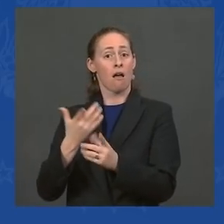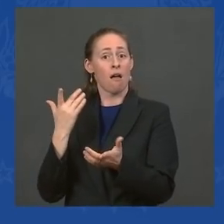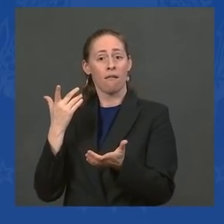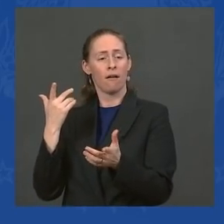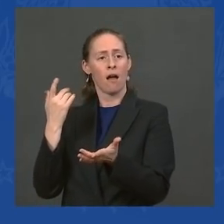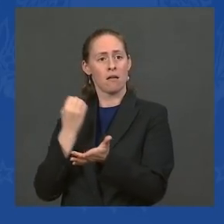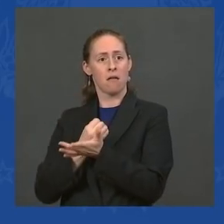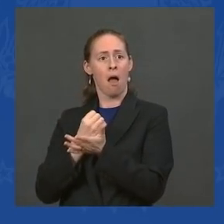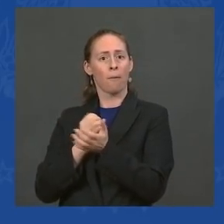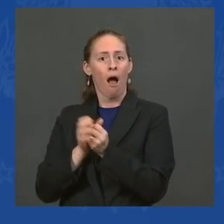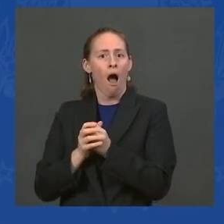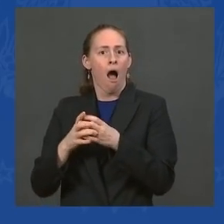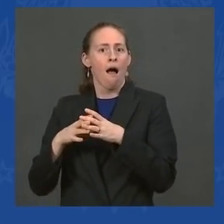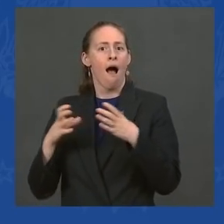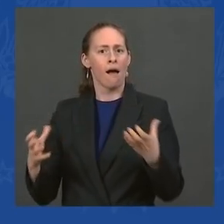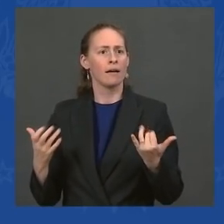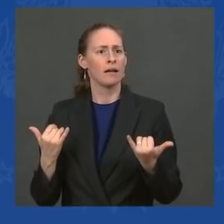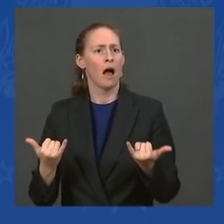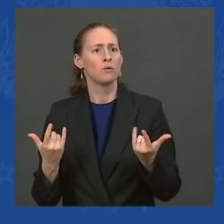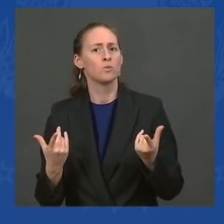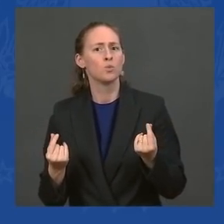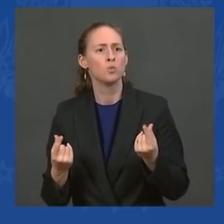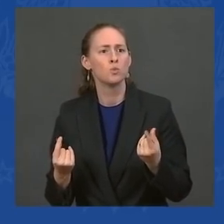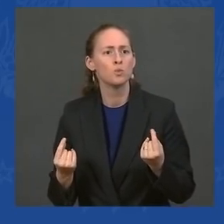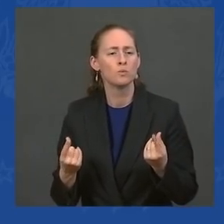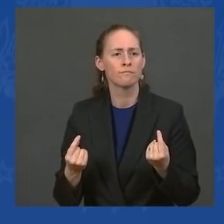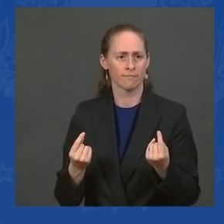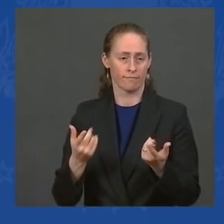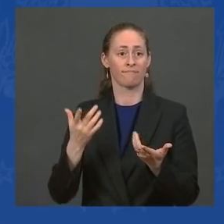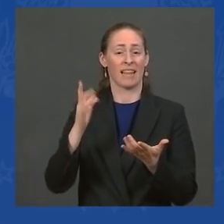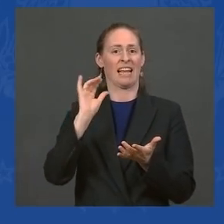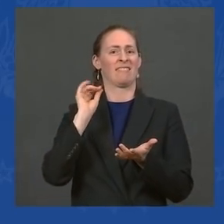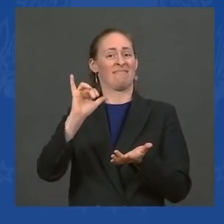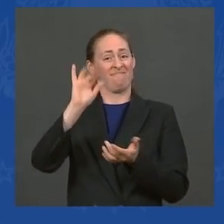now ranks America 35 out of 37 major countries